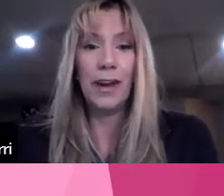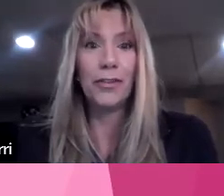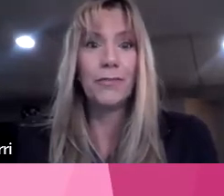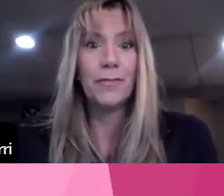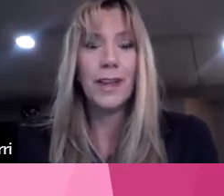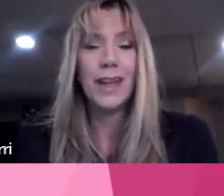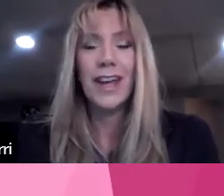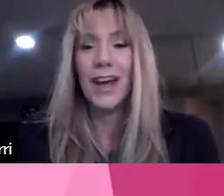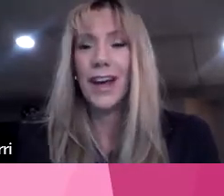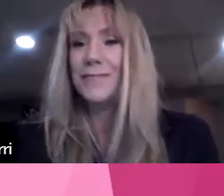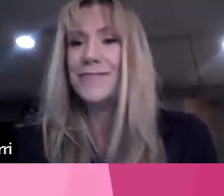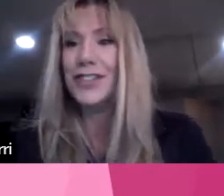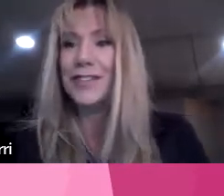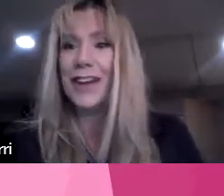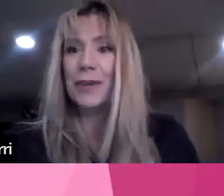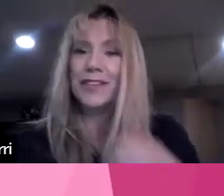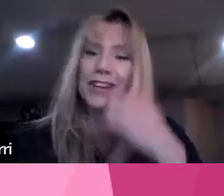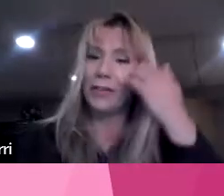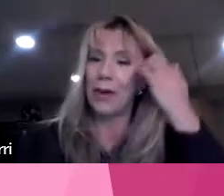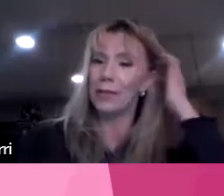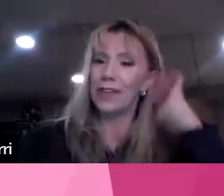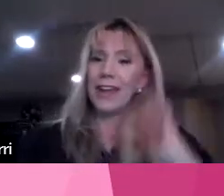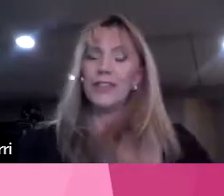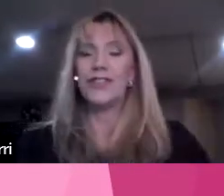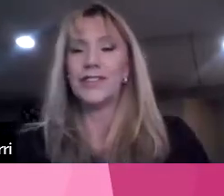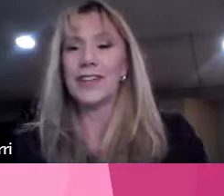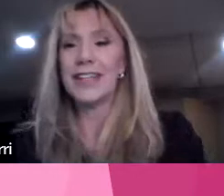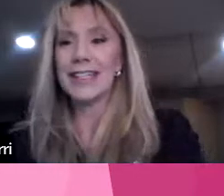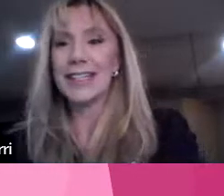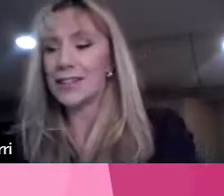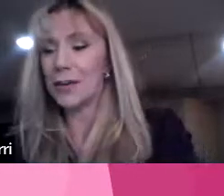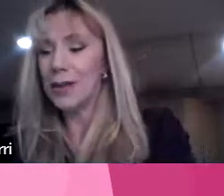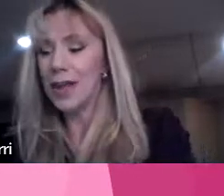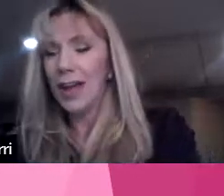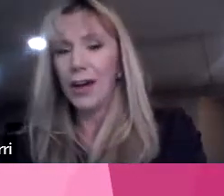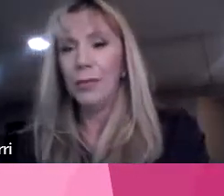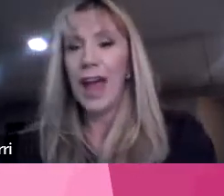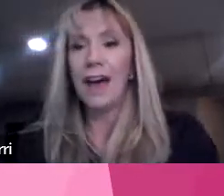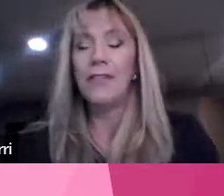supervisor. She's the Vice President of the Y MCA, and she's fantastic. We have